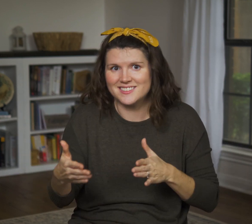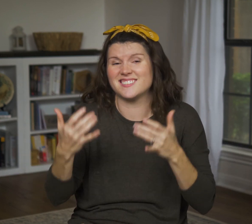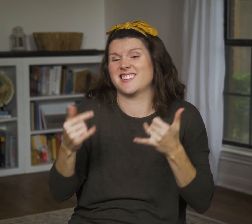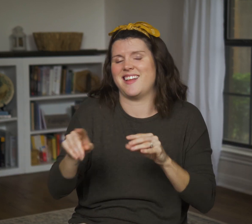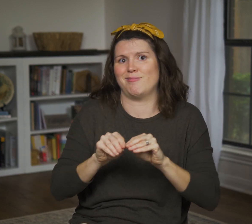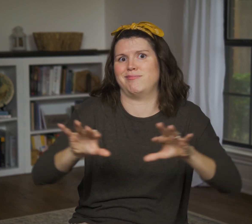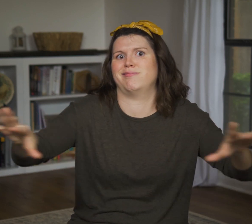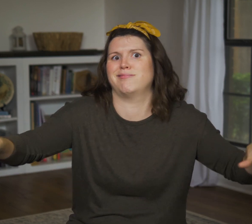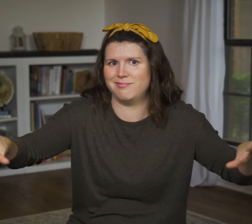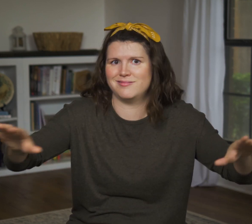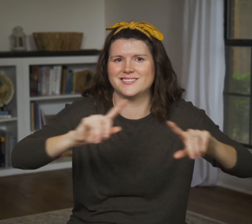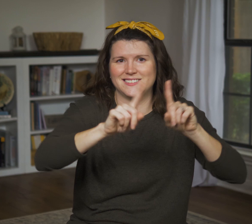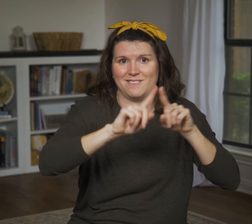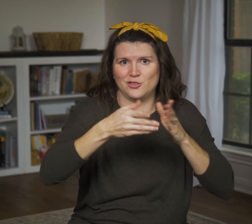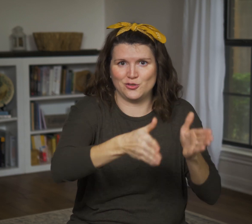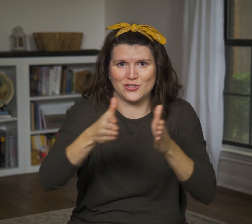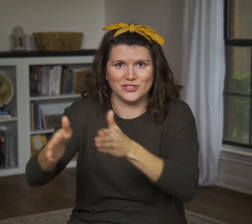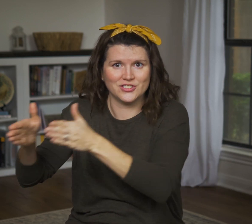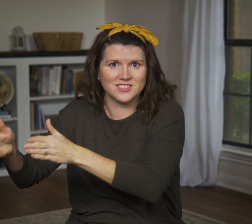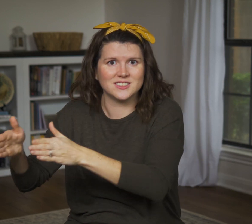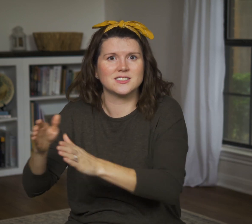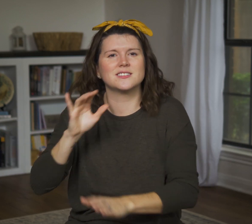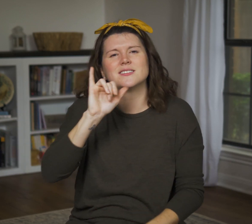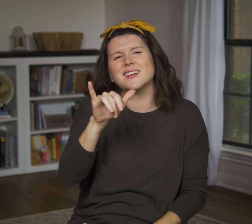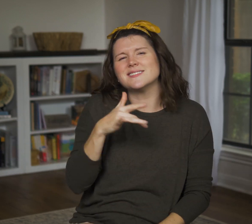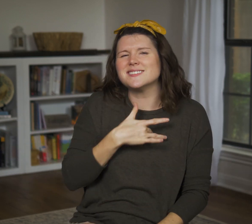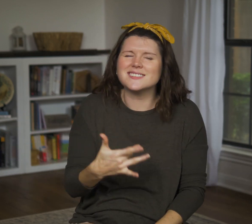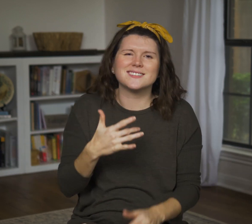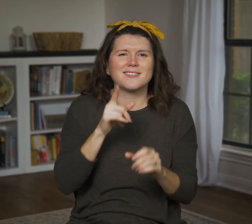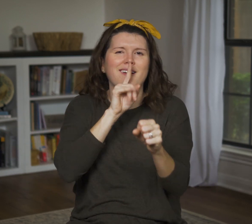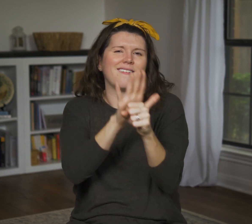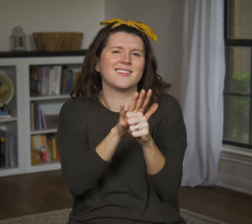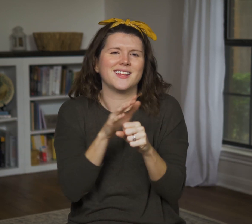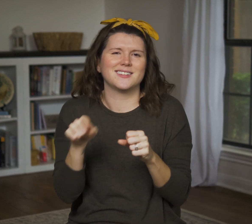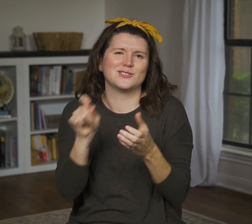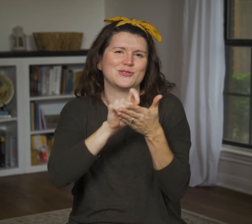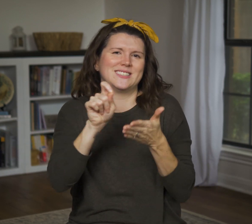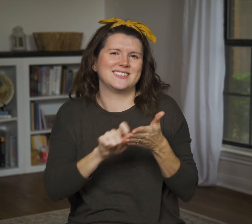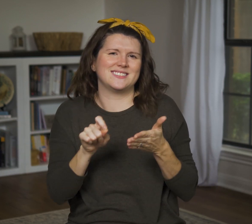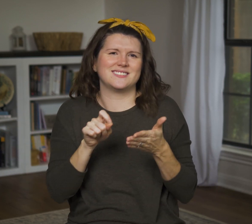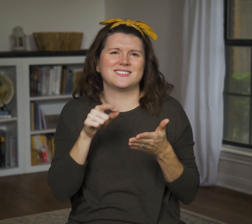while they scatter in seven directions. That’s how covenants were typically written,